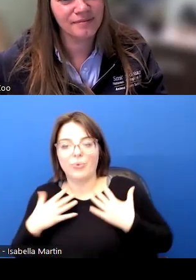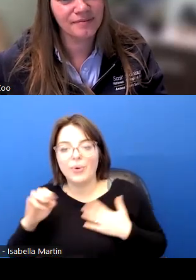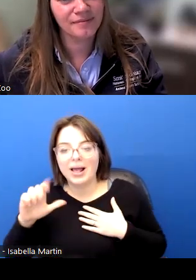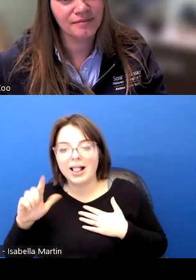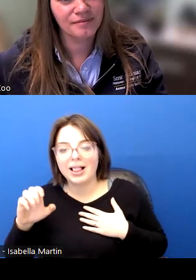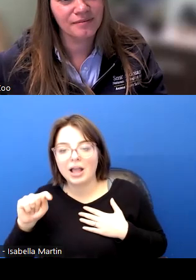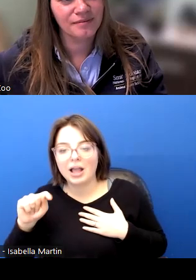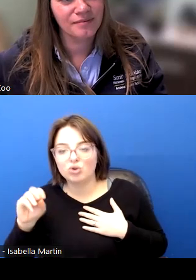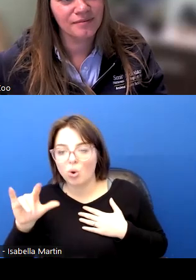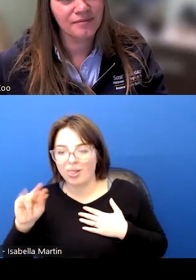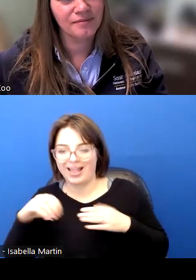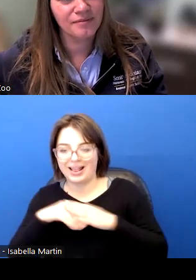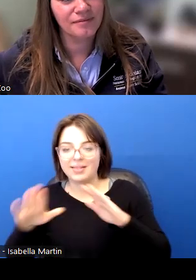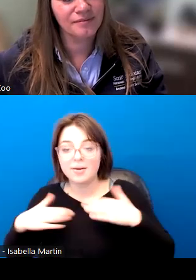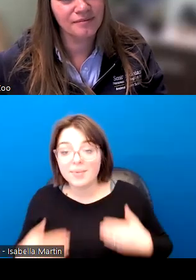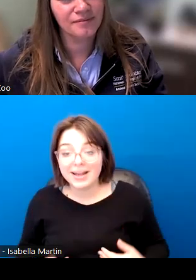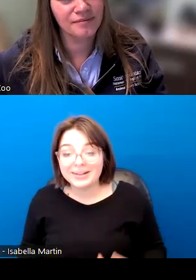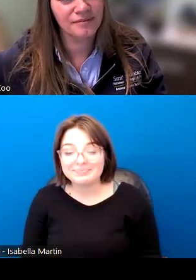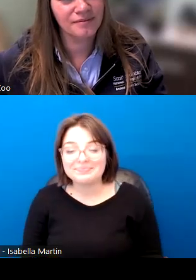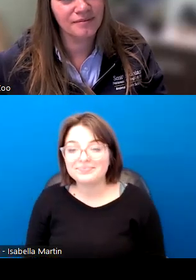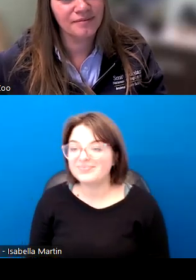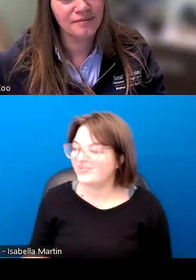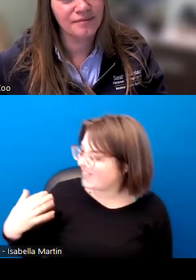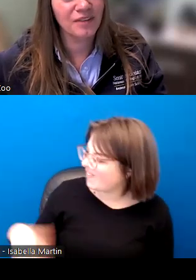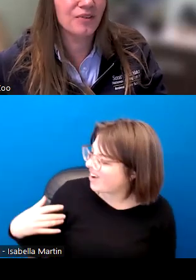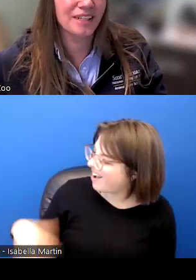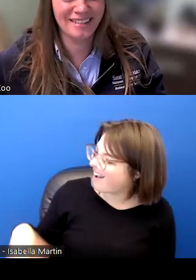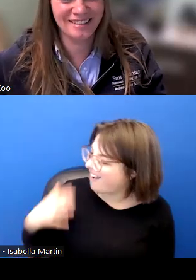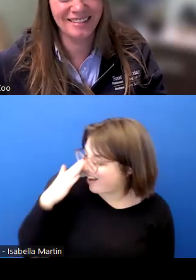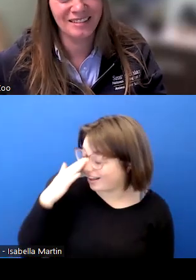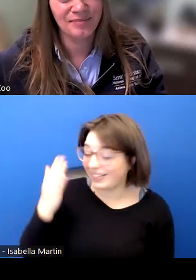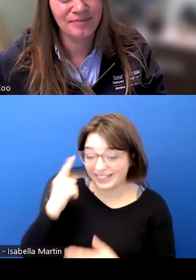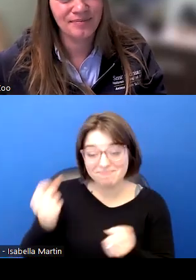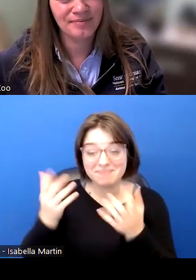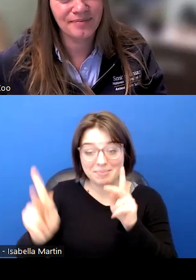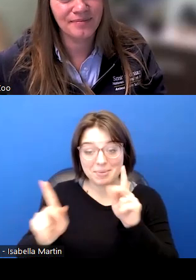viewing knew that we give out things like cranberry juice and gatorade. Um so we saw